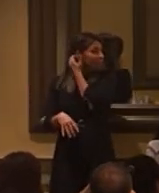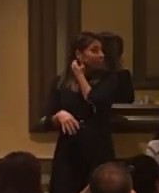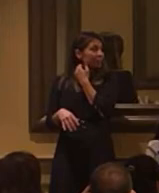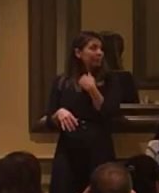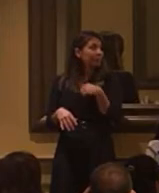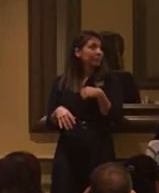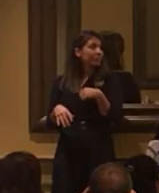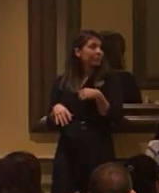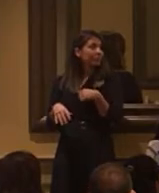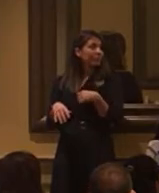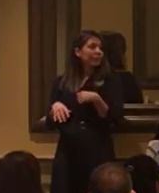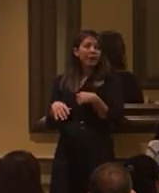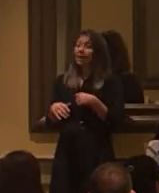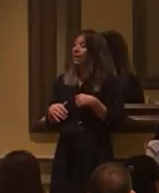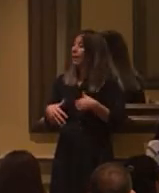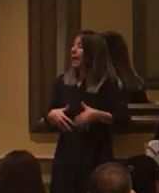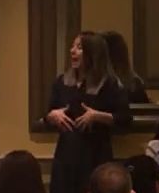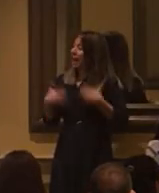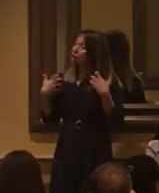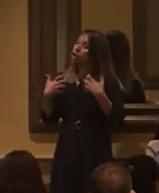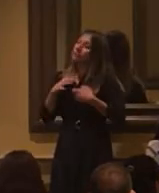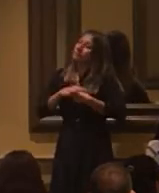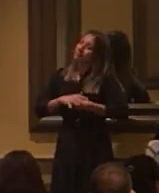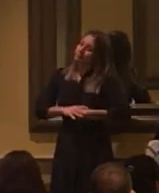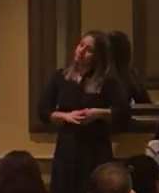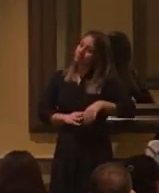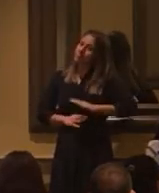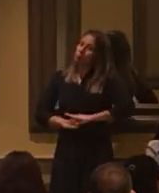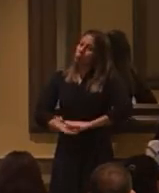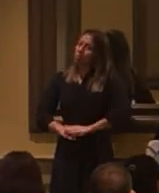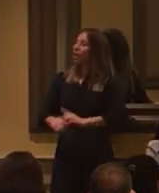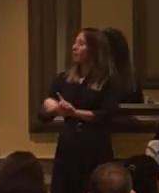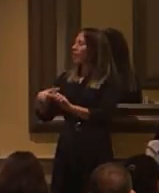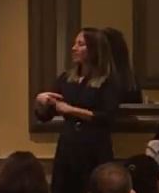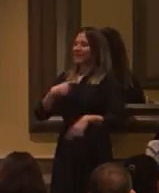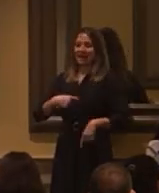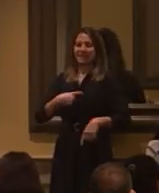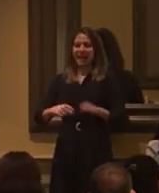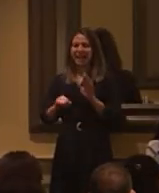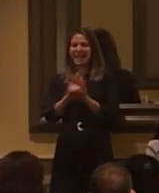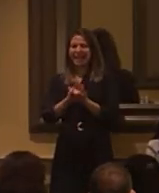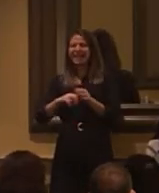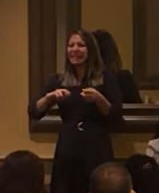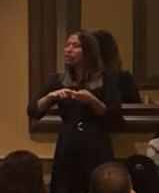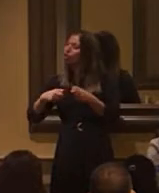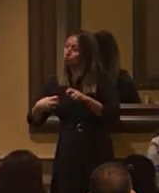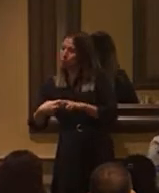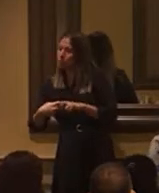suppressing some anger and having some identity issues